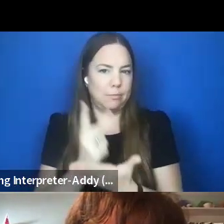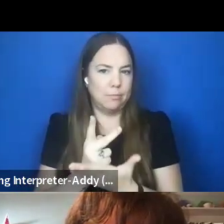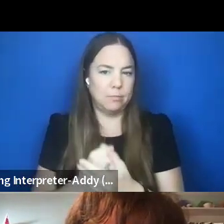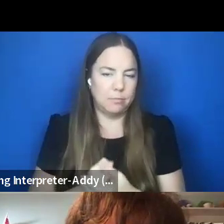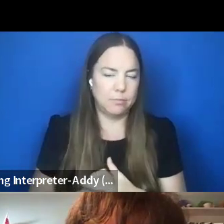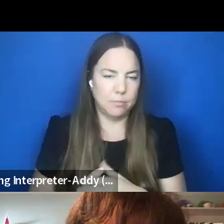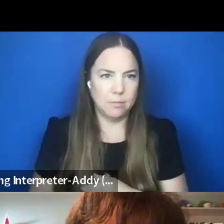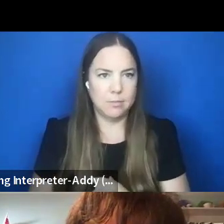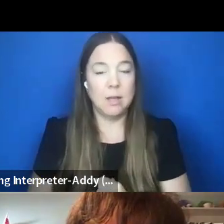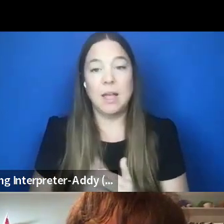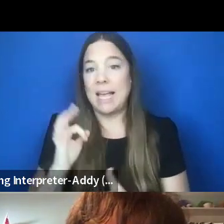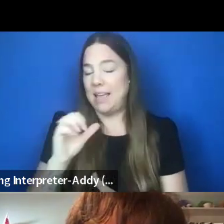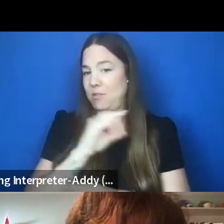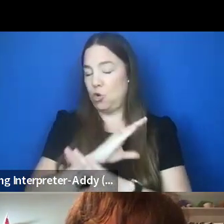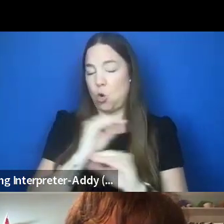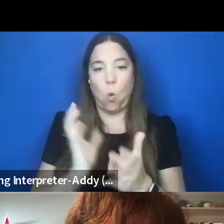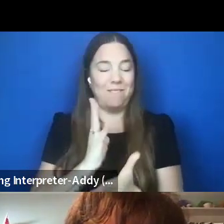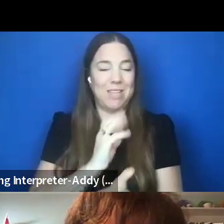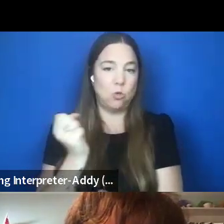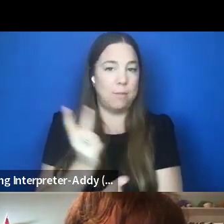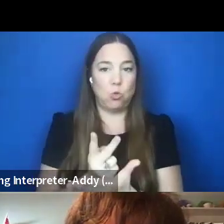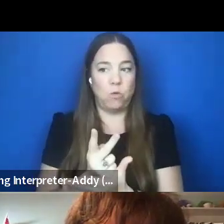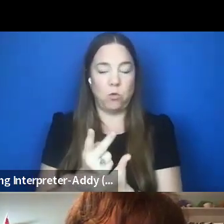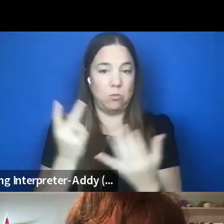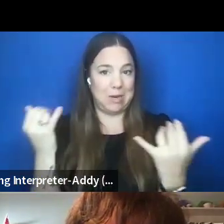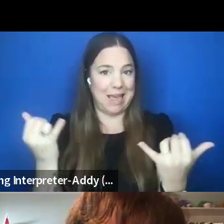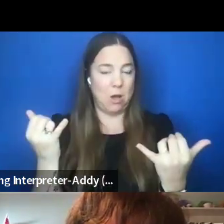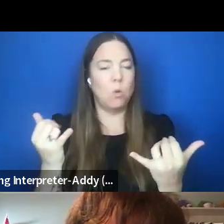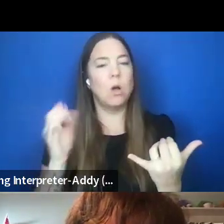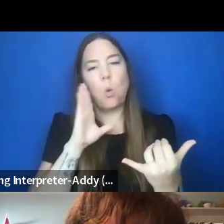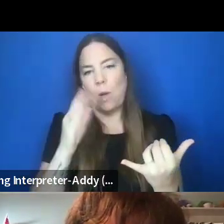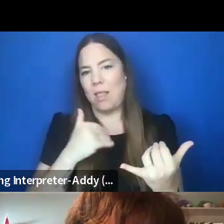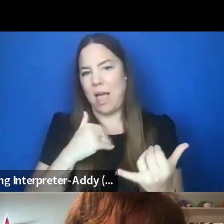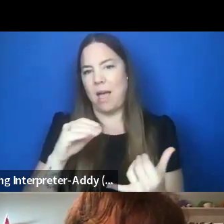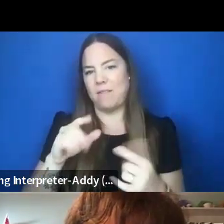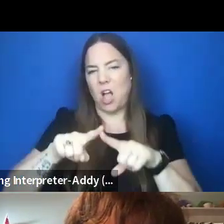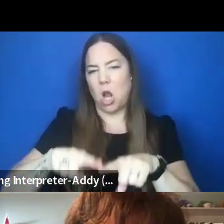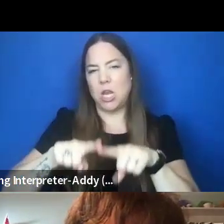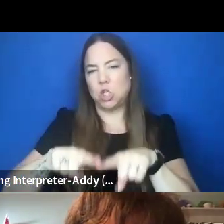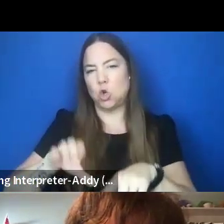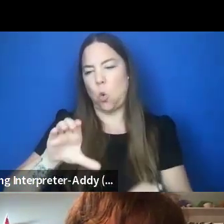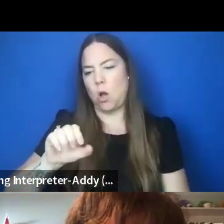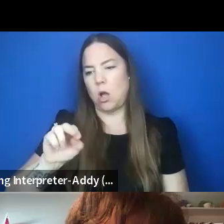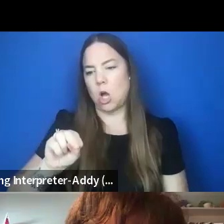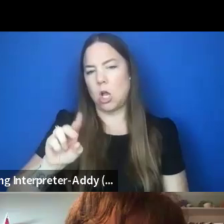Brooke Wilson: an official approval at this point. In time there will be a conditional approval so the spill